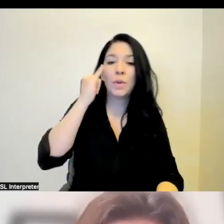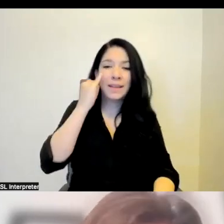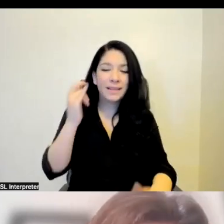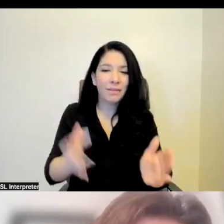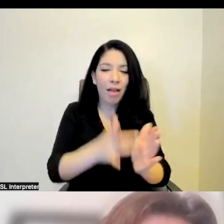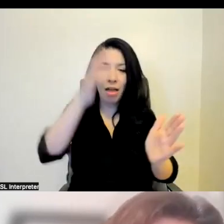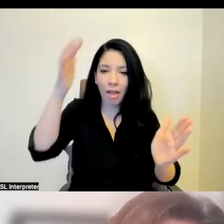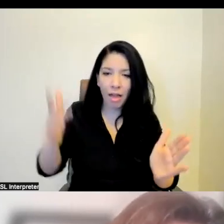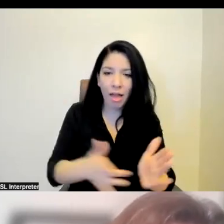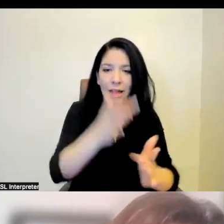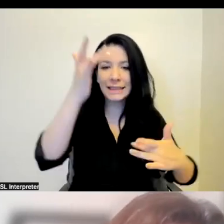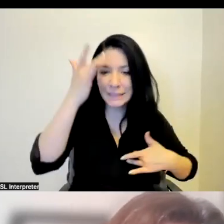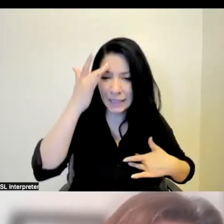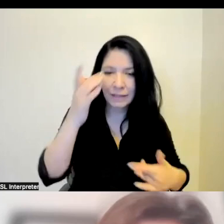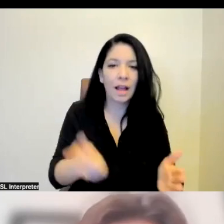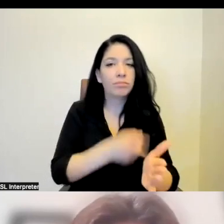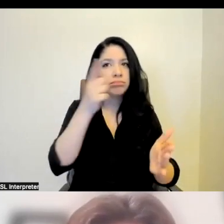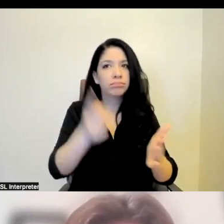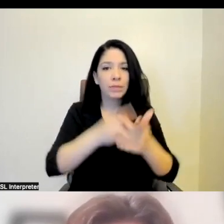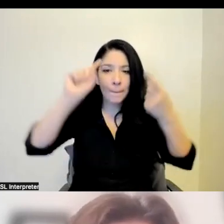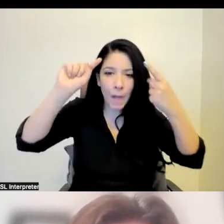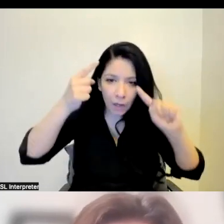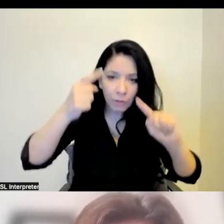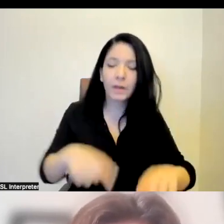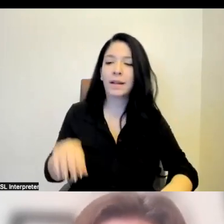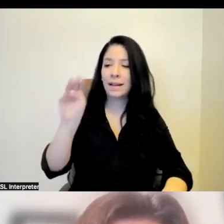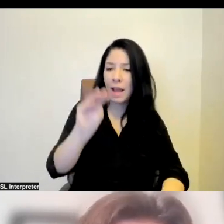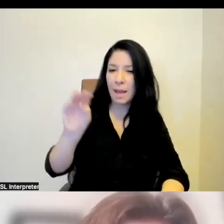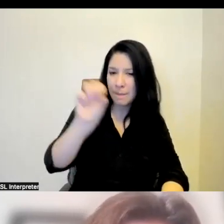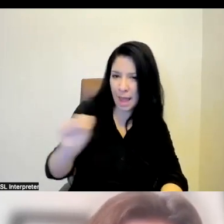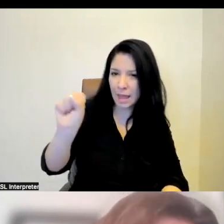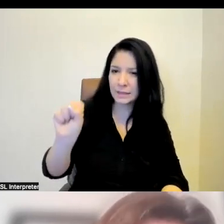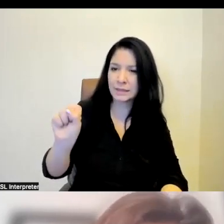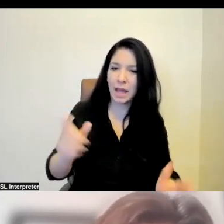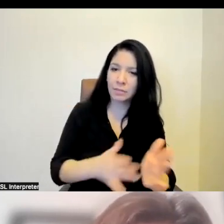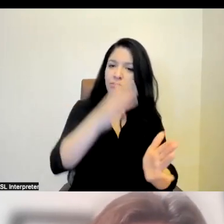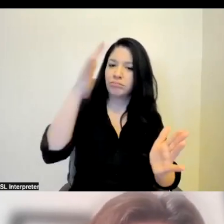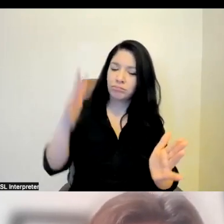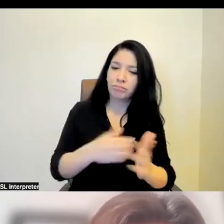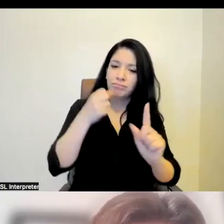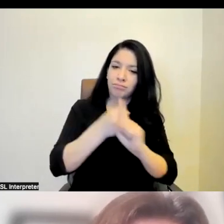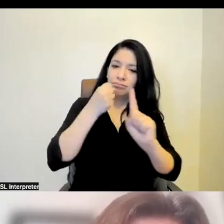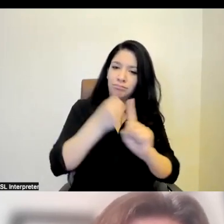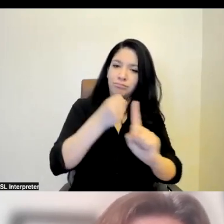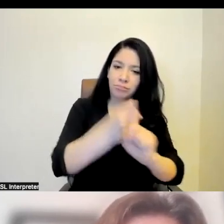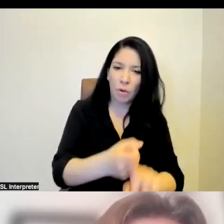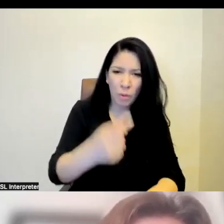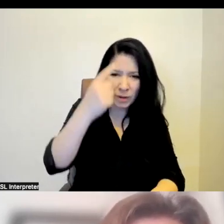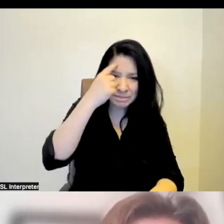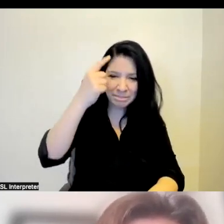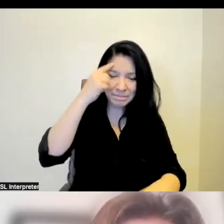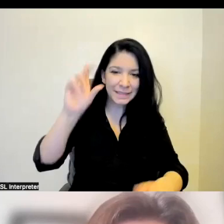like migraines or MS or all kinds of psychiatric disabilities, you consider the person